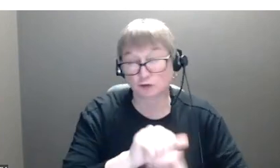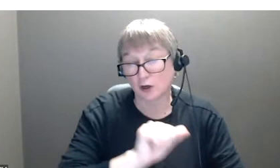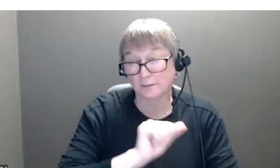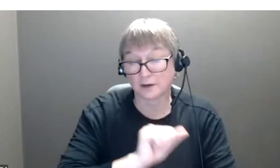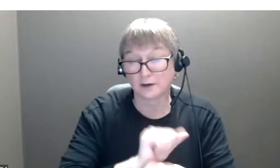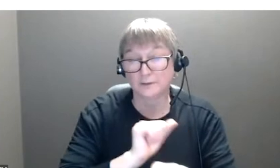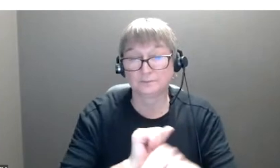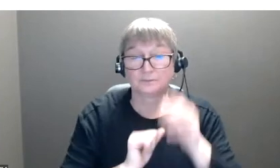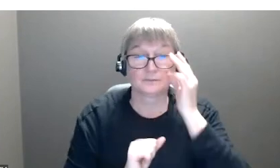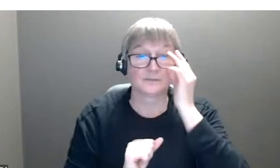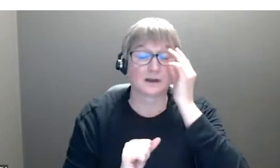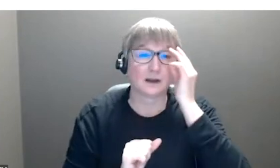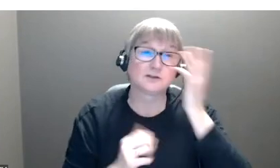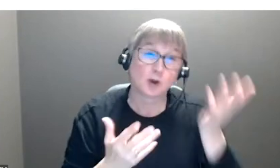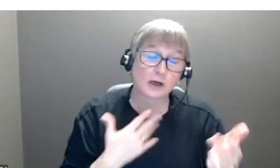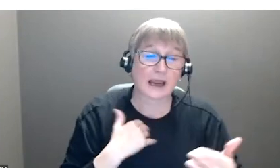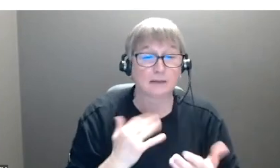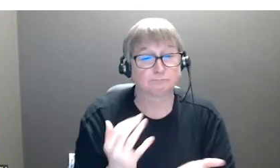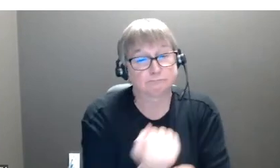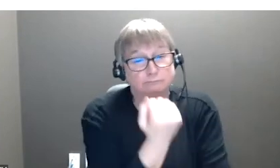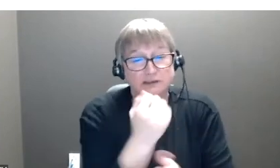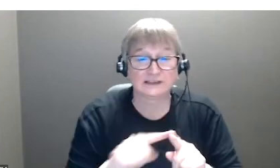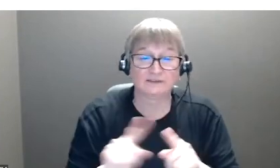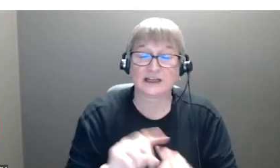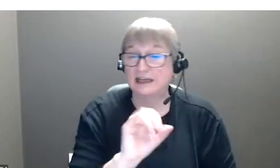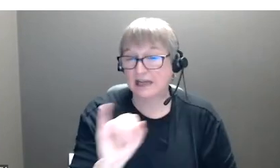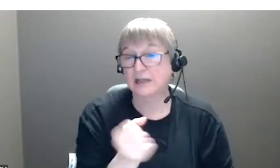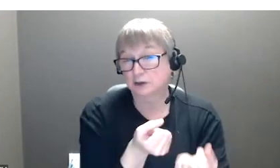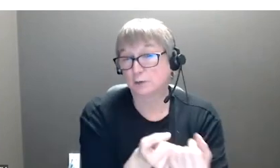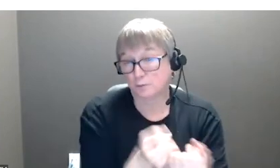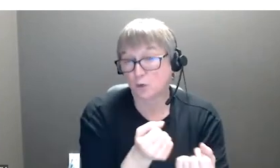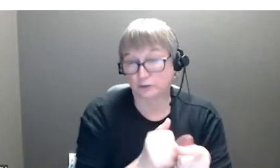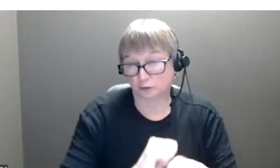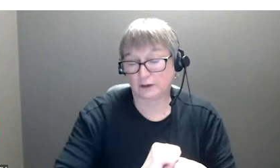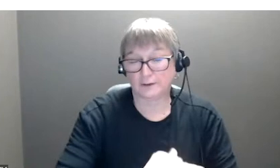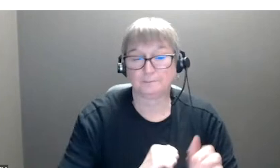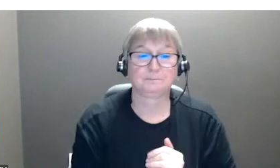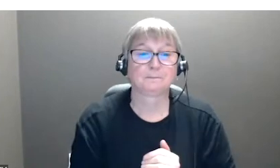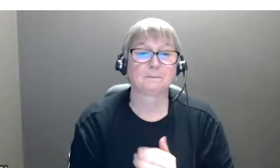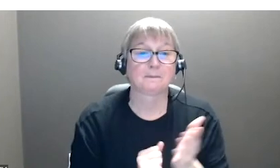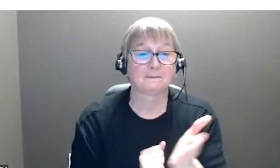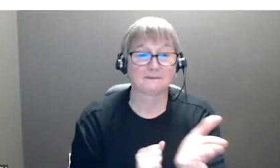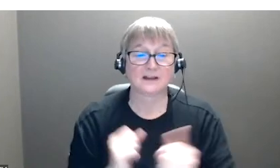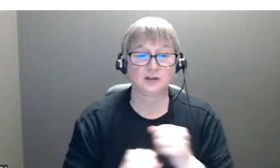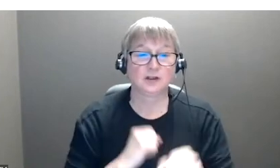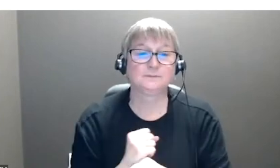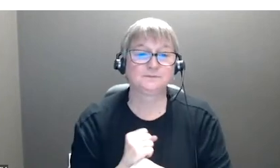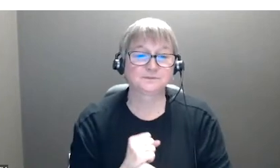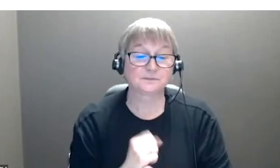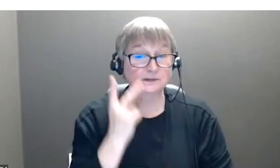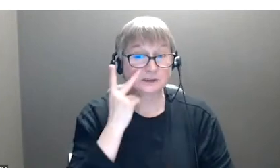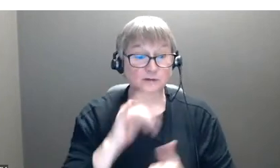In 2018-19, youth between the ages of 15 to 30 represented 55 percent of the total participants